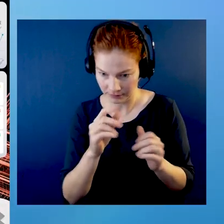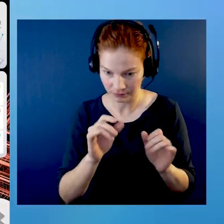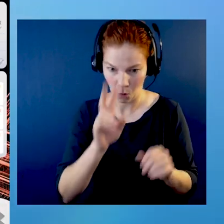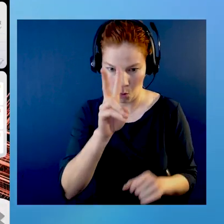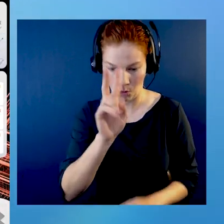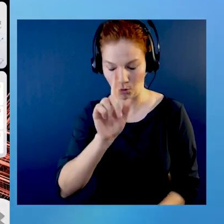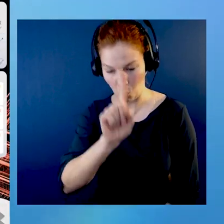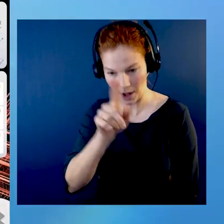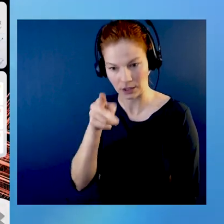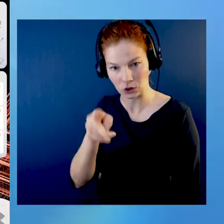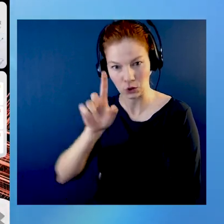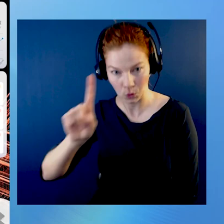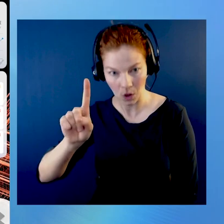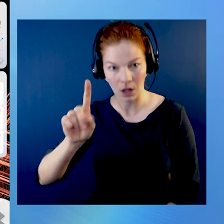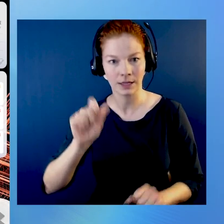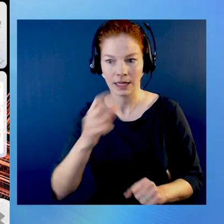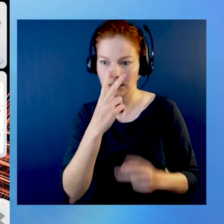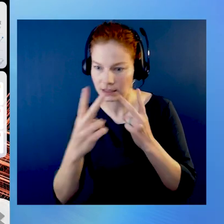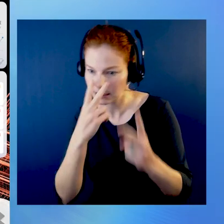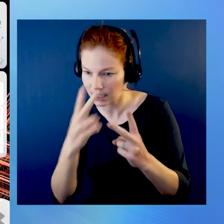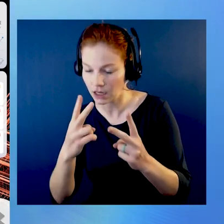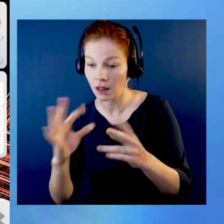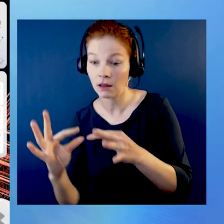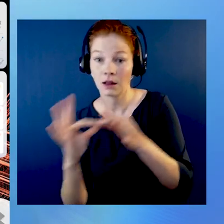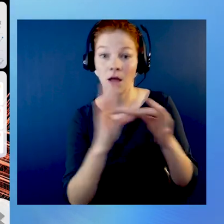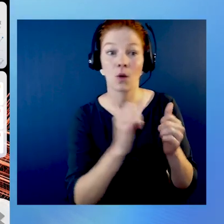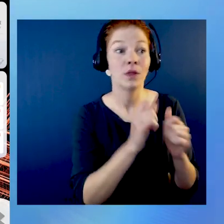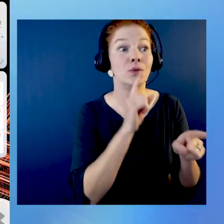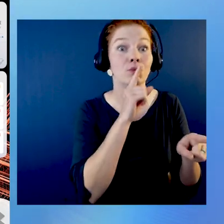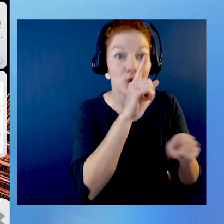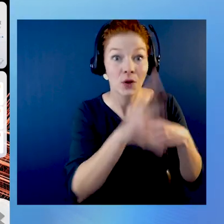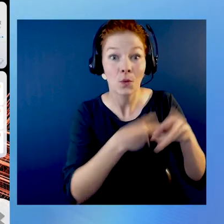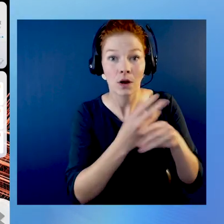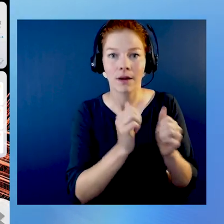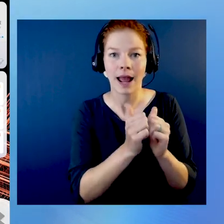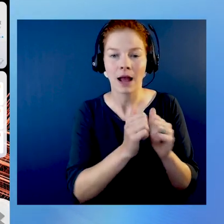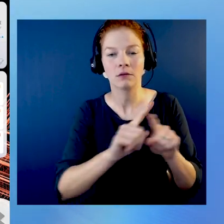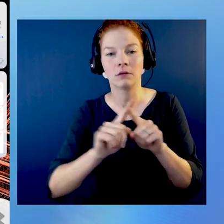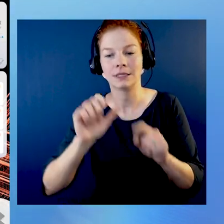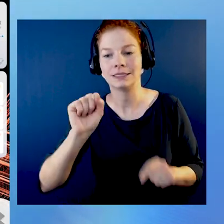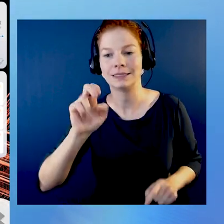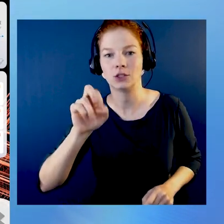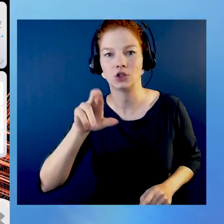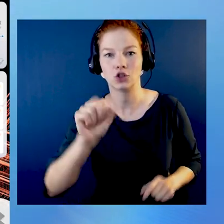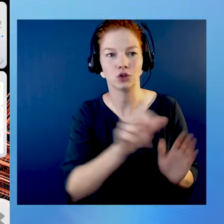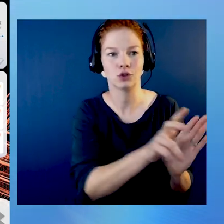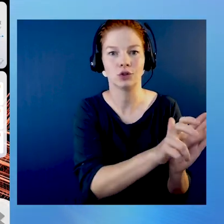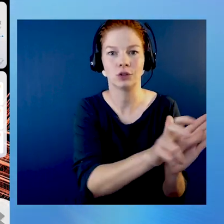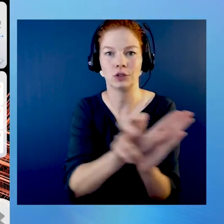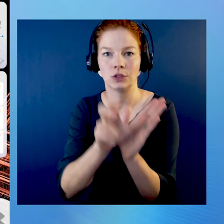which connected to the real-world via sensors, and it becomes a simulation operational platform that